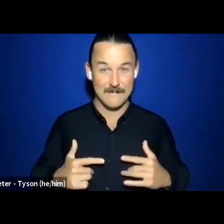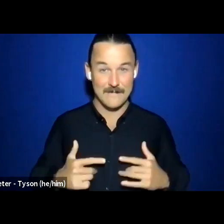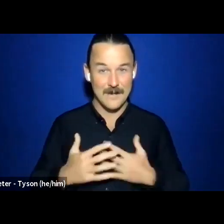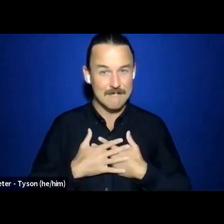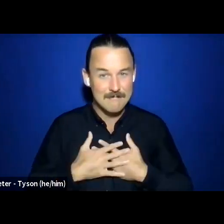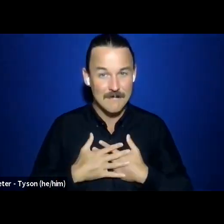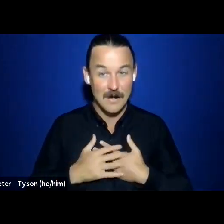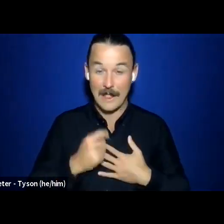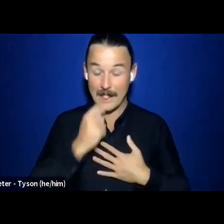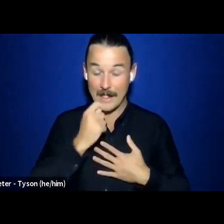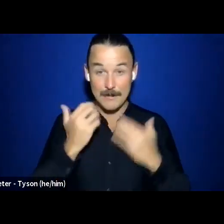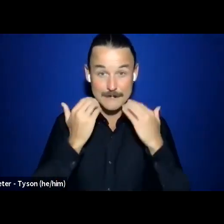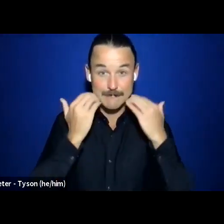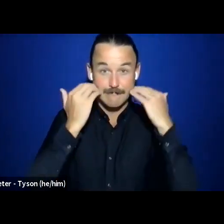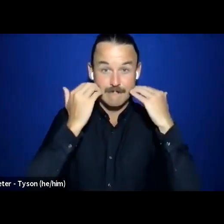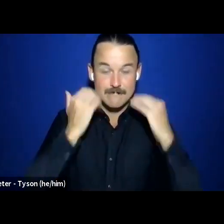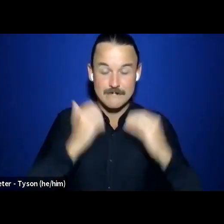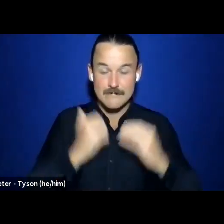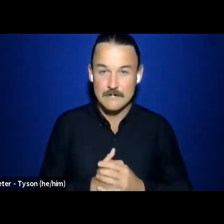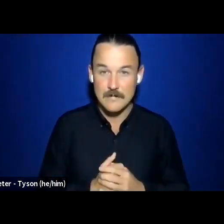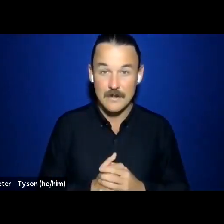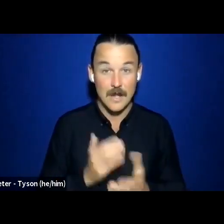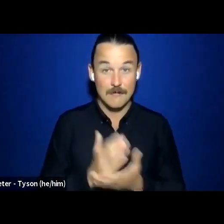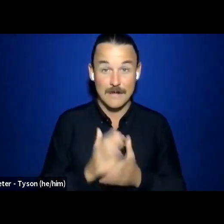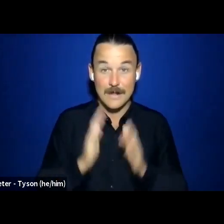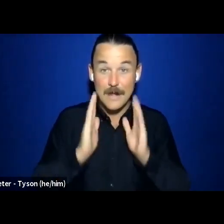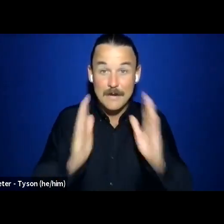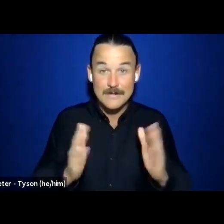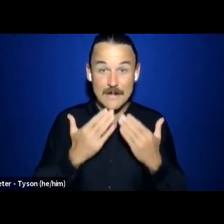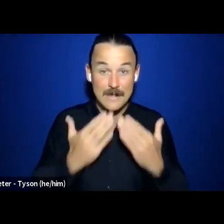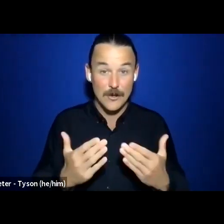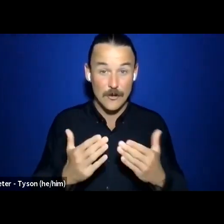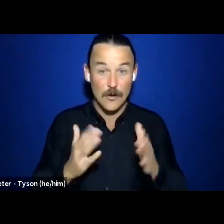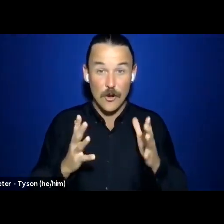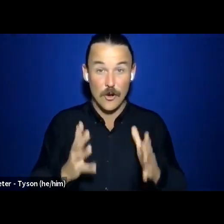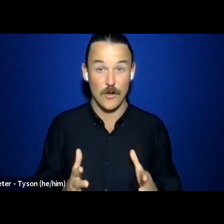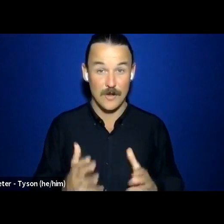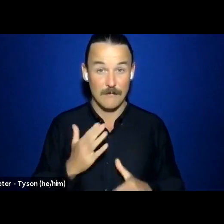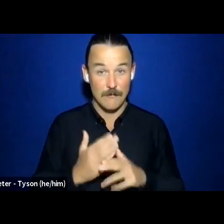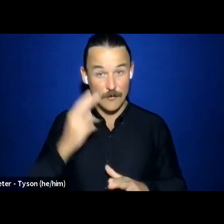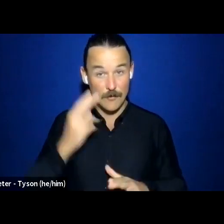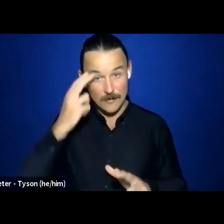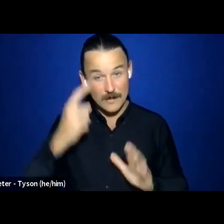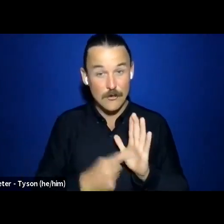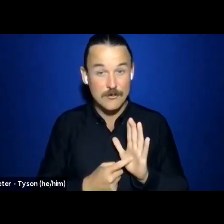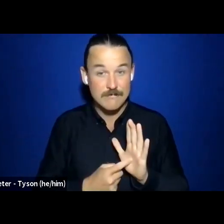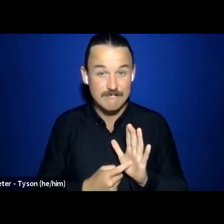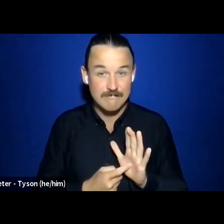ed. It means everything. So I'm going a bit emotional. This is finance This is phenomenal. Thank you so much is phenomenal. Thank you so much for. being